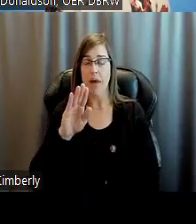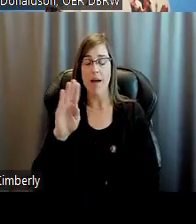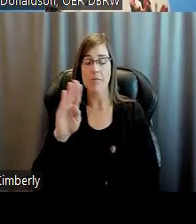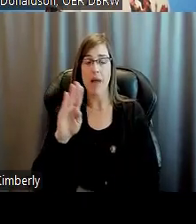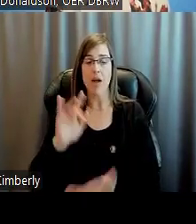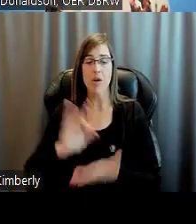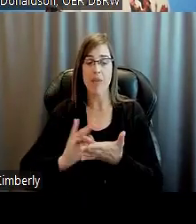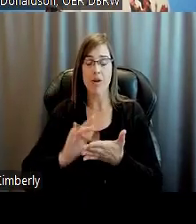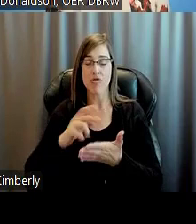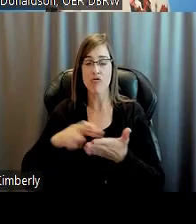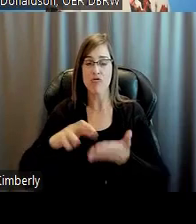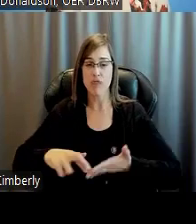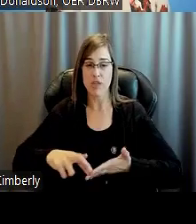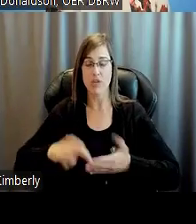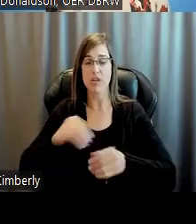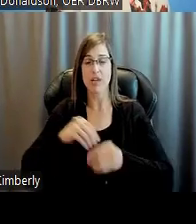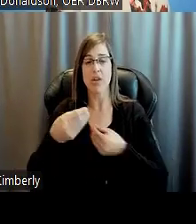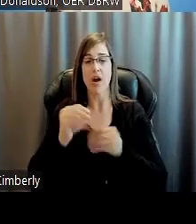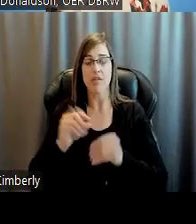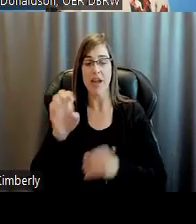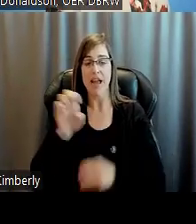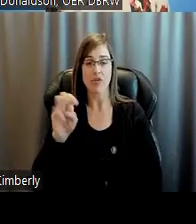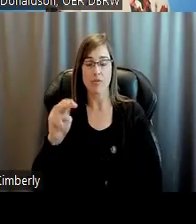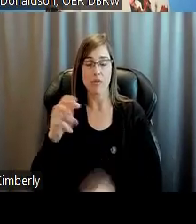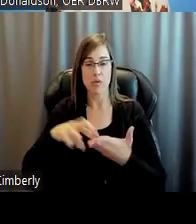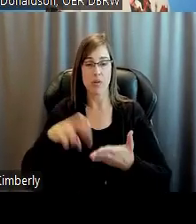located within the Office of Extramural Research at NIH.